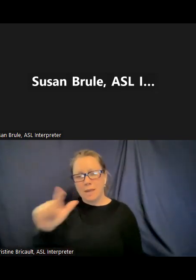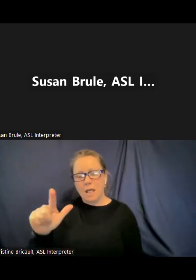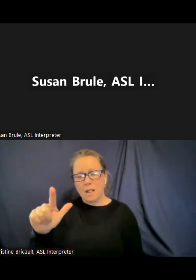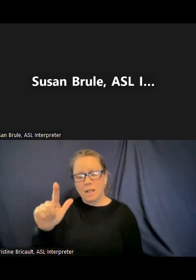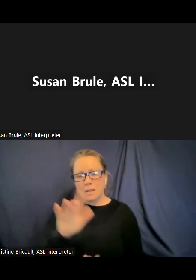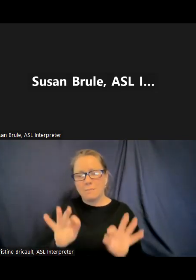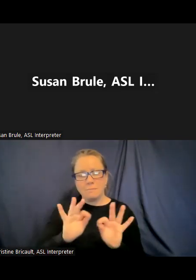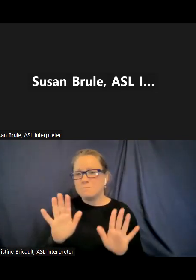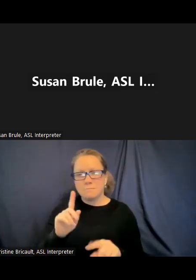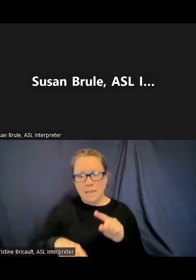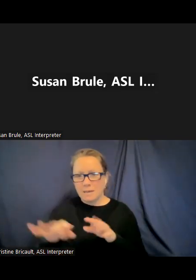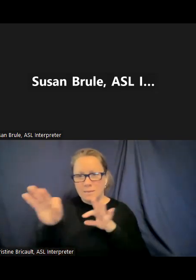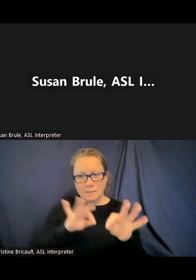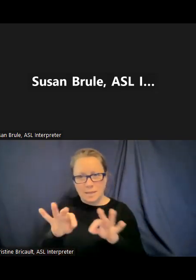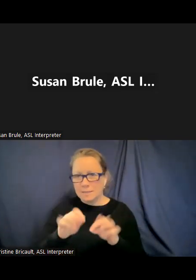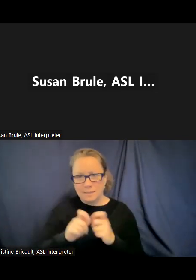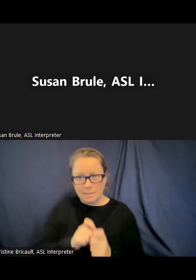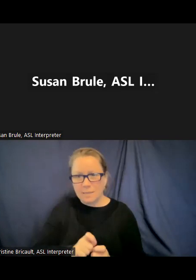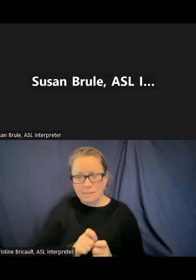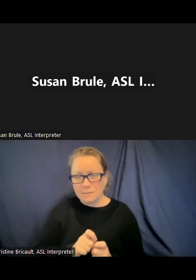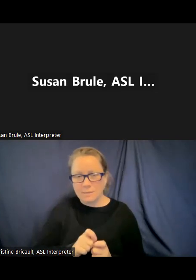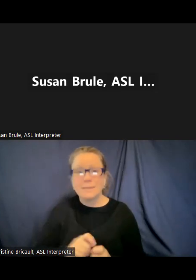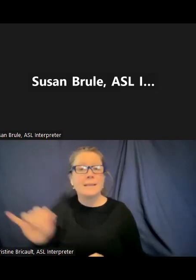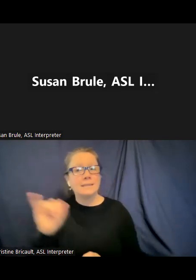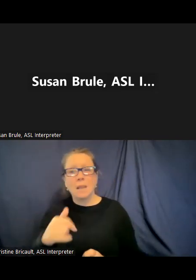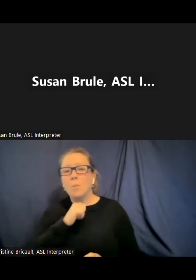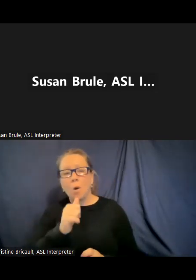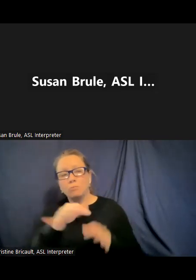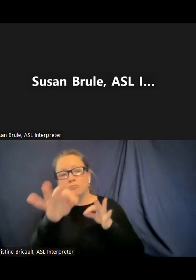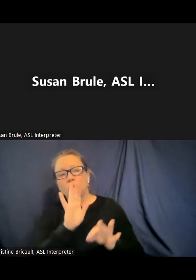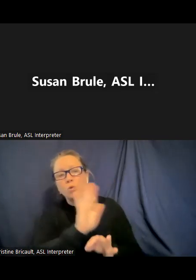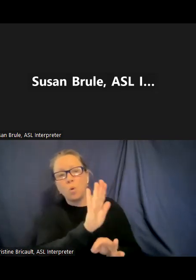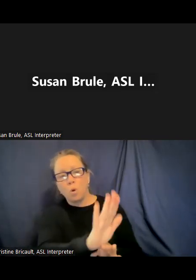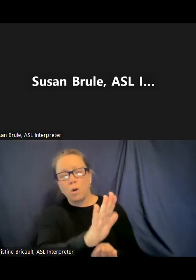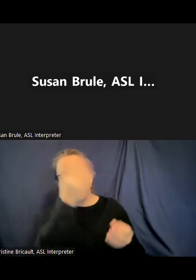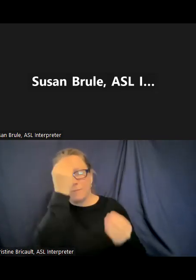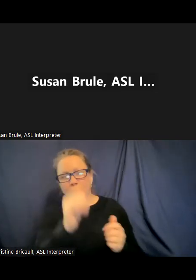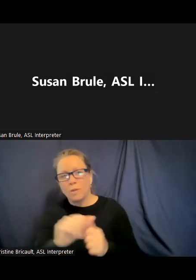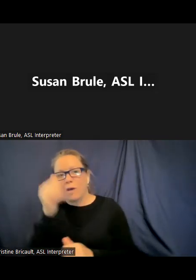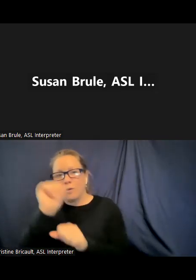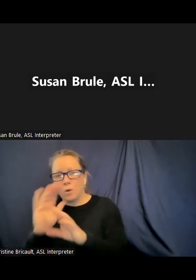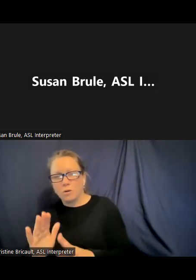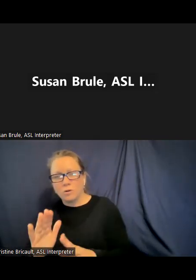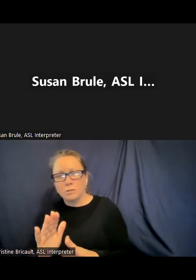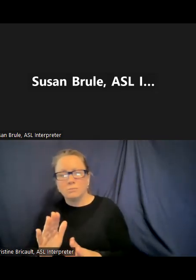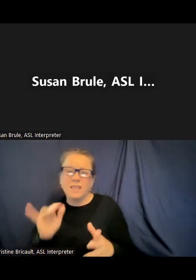The same way that we wouldn't discuss your personnel information with other people.